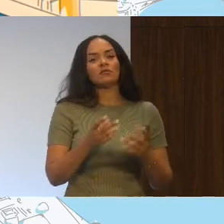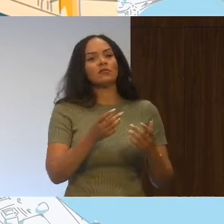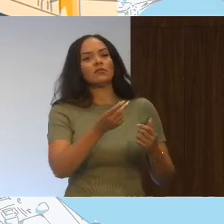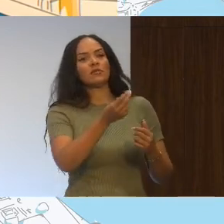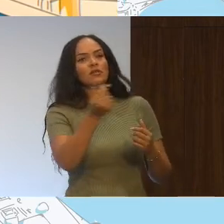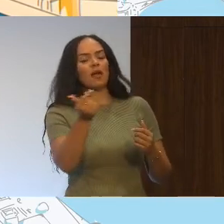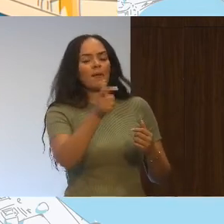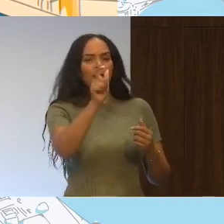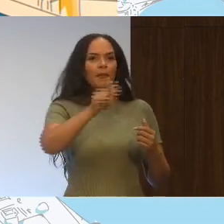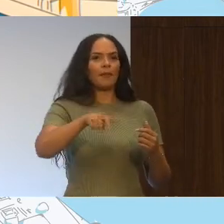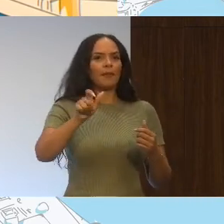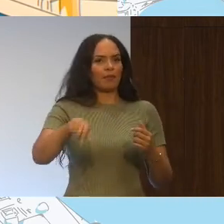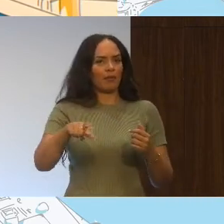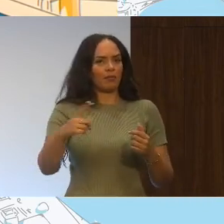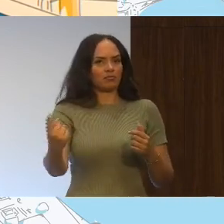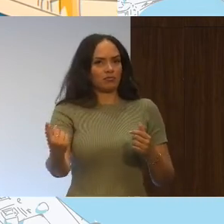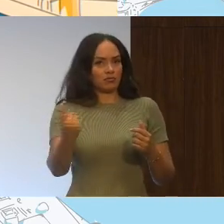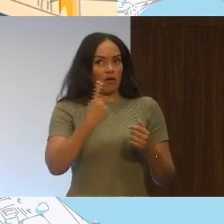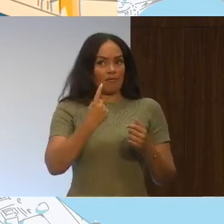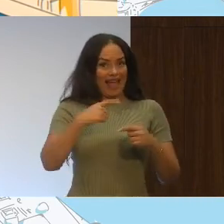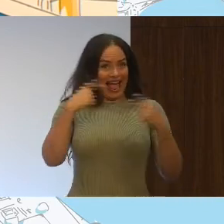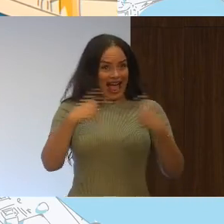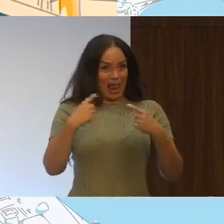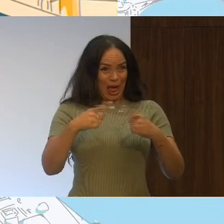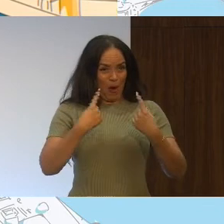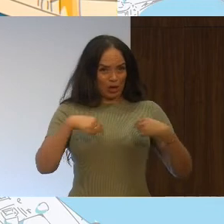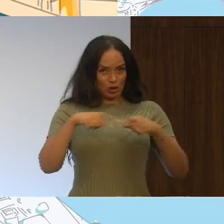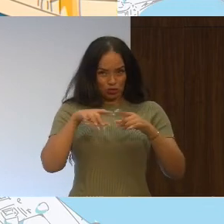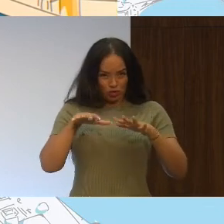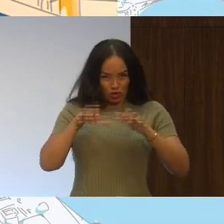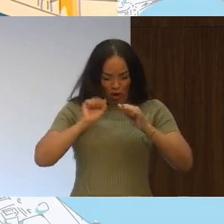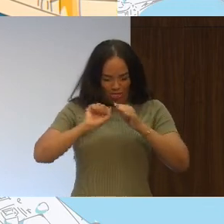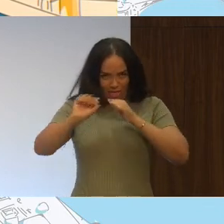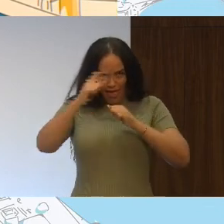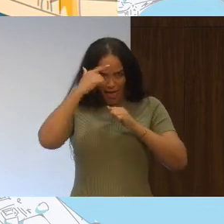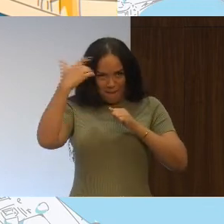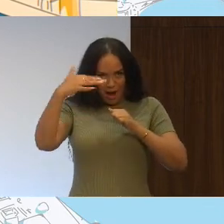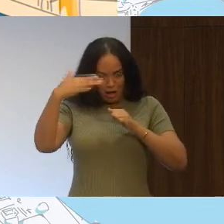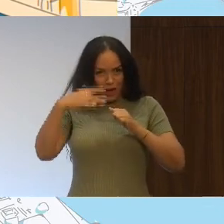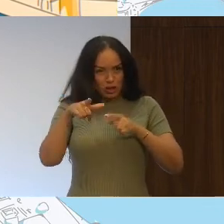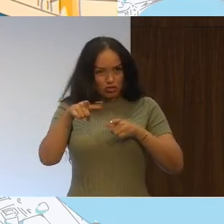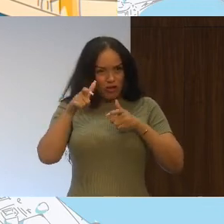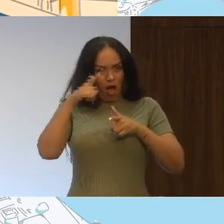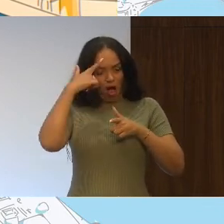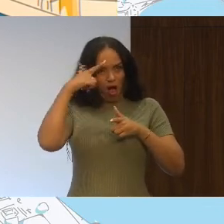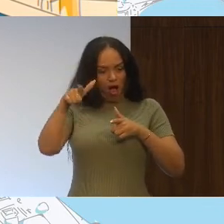and let us trigger their migraine, give them another one or trigger their cluster headache. They go in controlled trials.